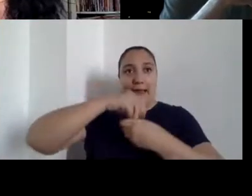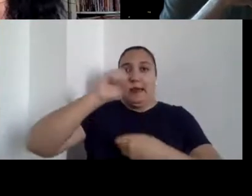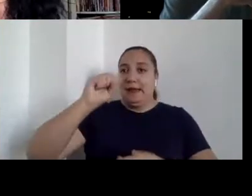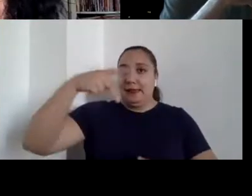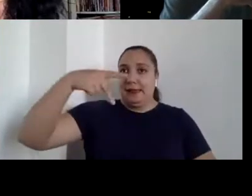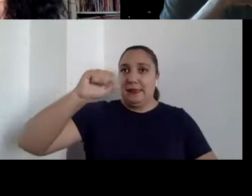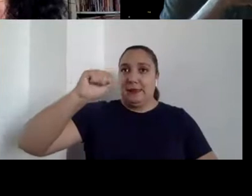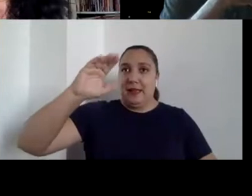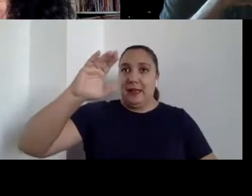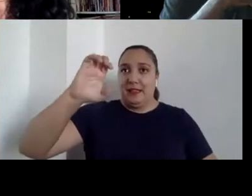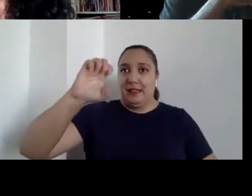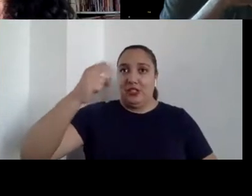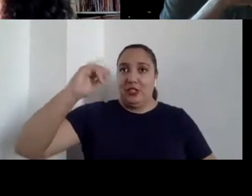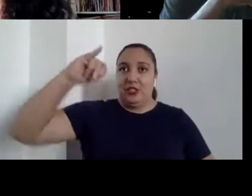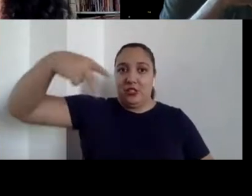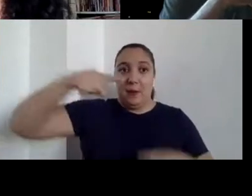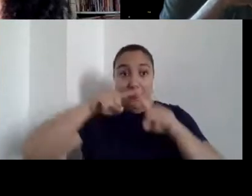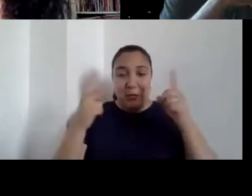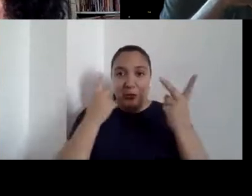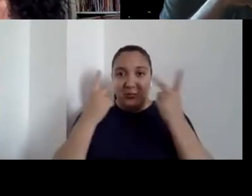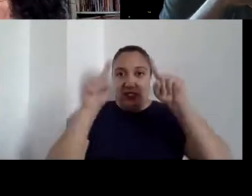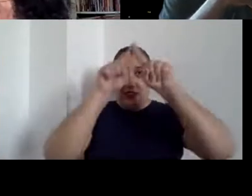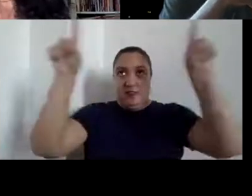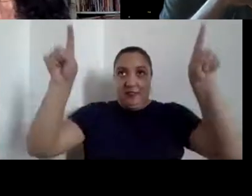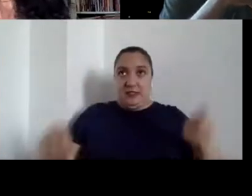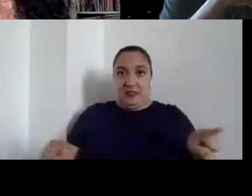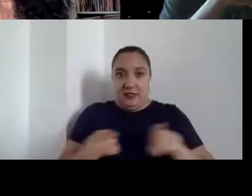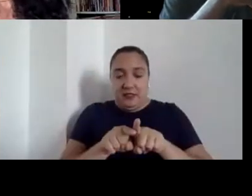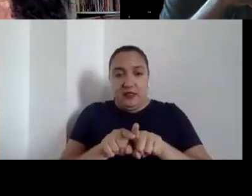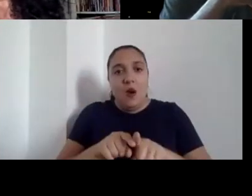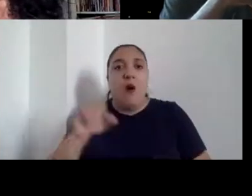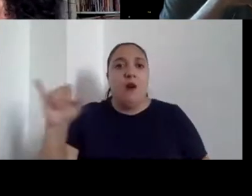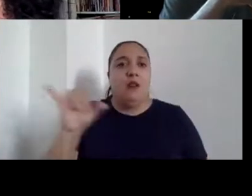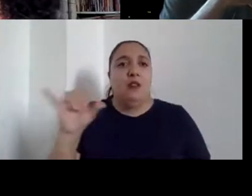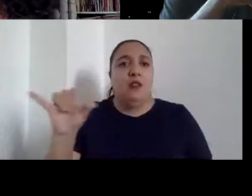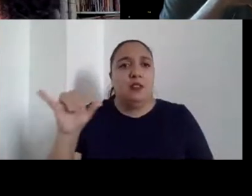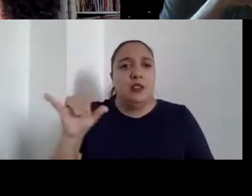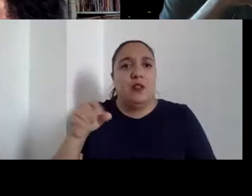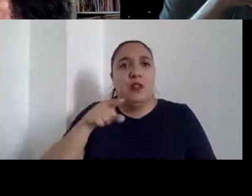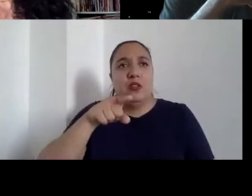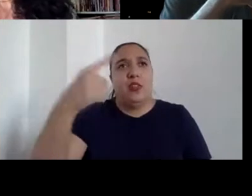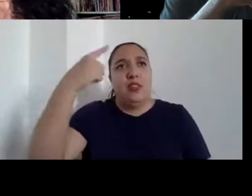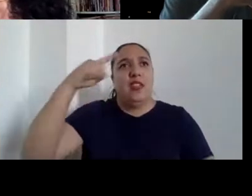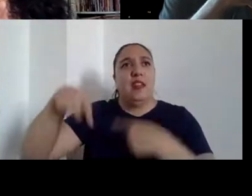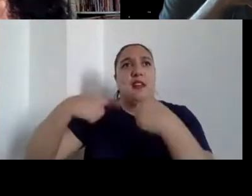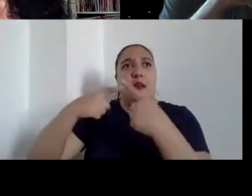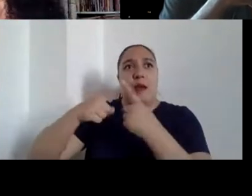me and you are alluding to embodied history that Graham problematically called